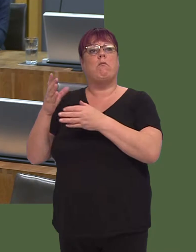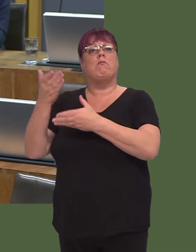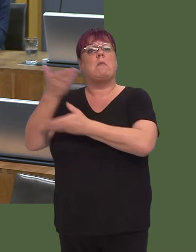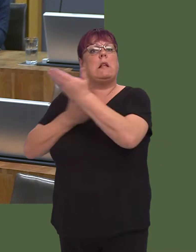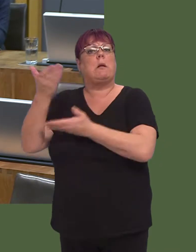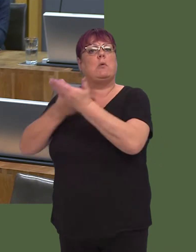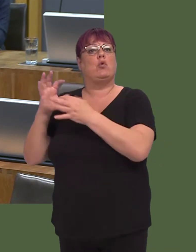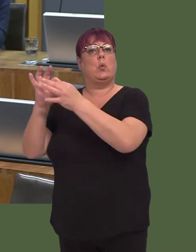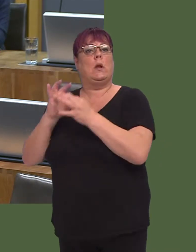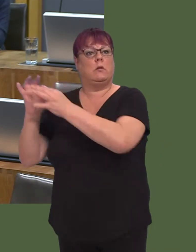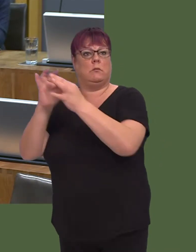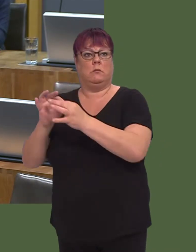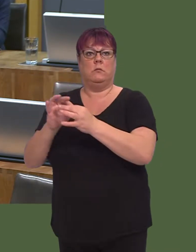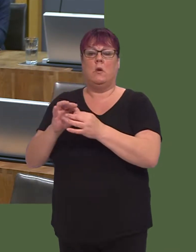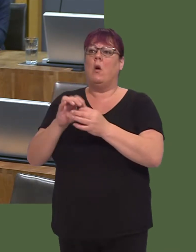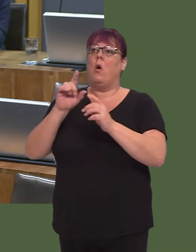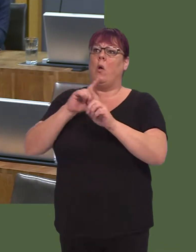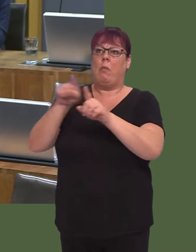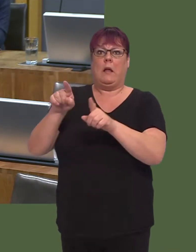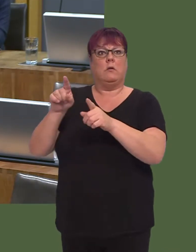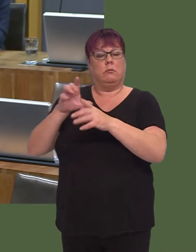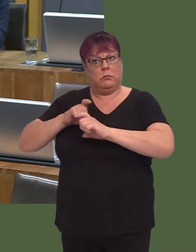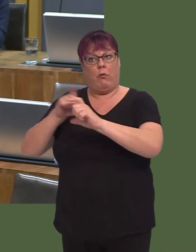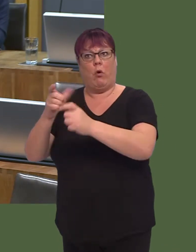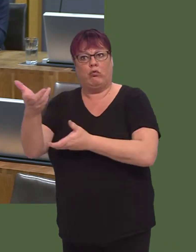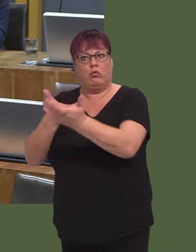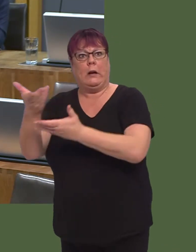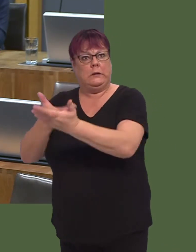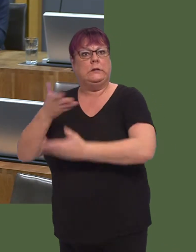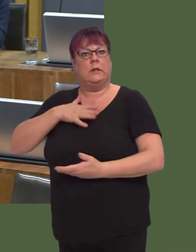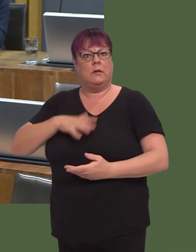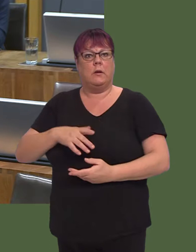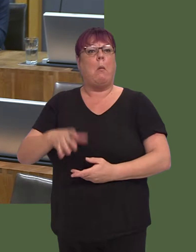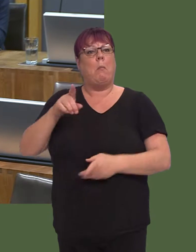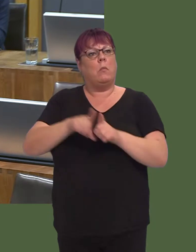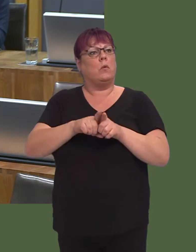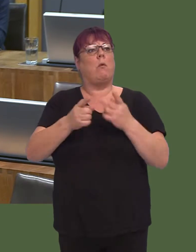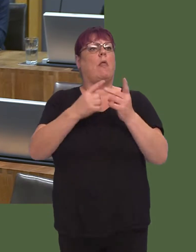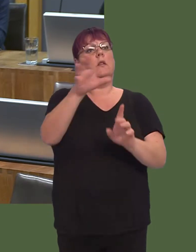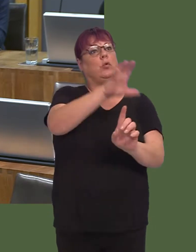Now, clearly, these are our major export markets. They are markets that we must seek to protect while at the same time looking to expand our